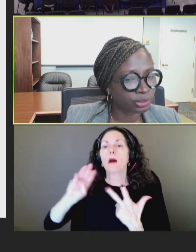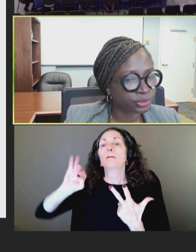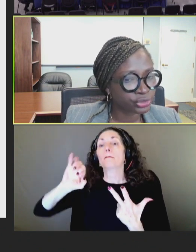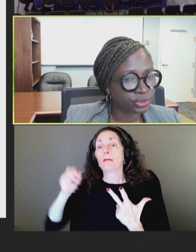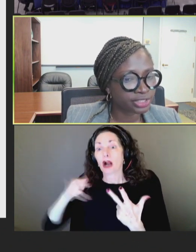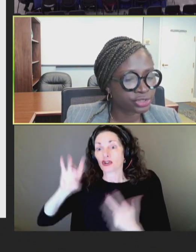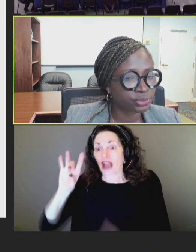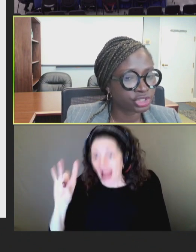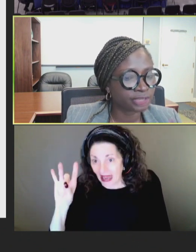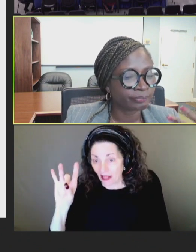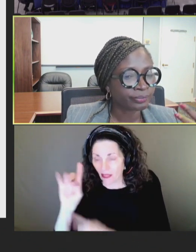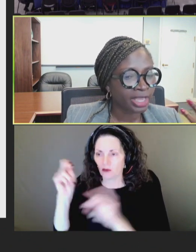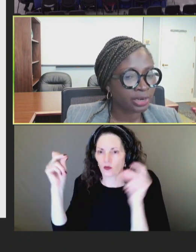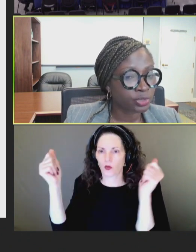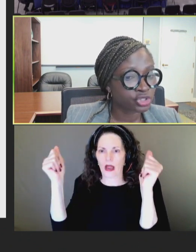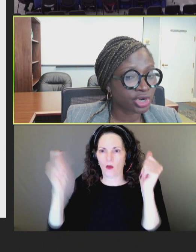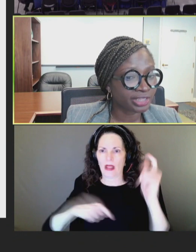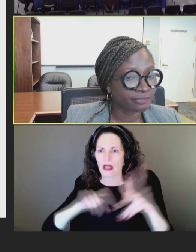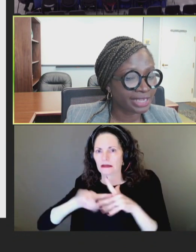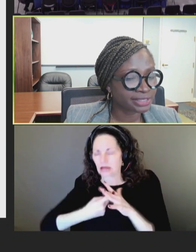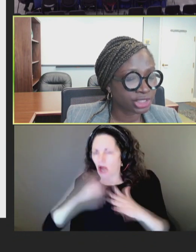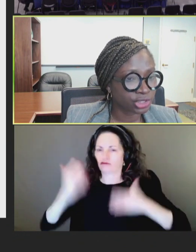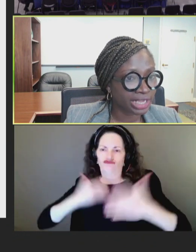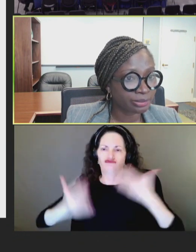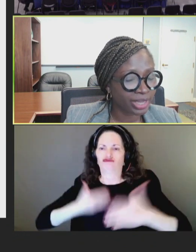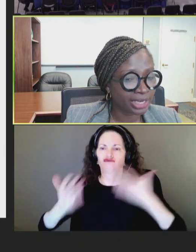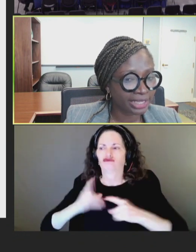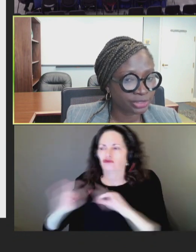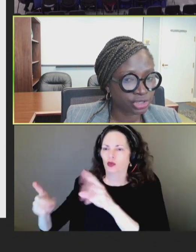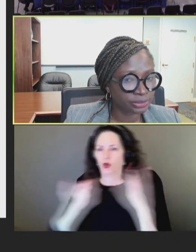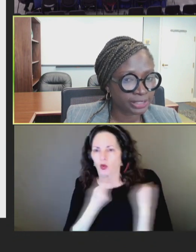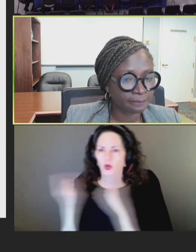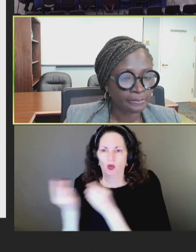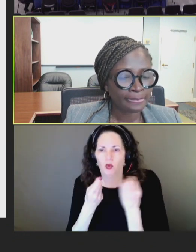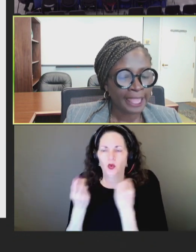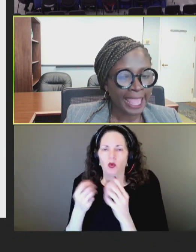public school exclusion, and we started the vaccination campaign at the shelter.